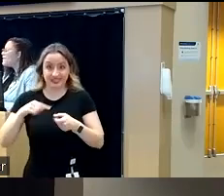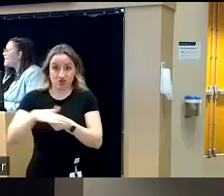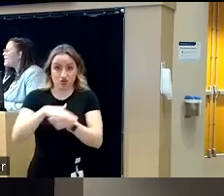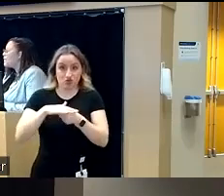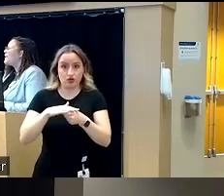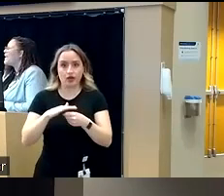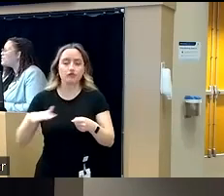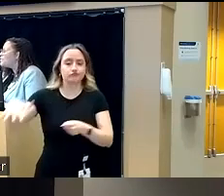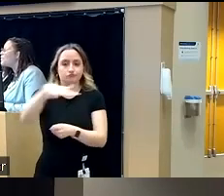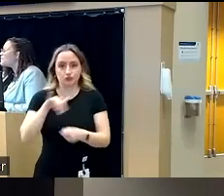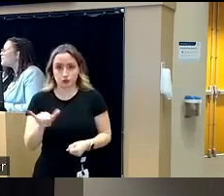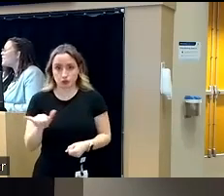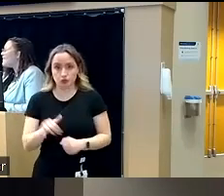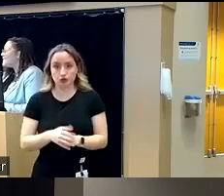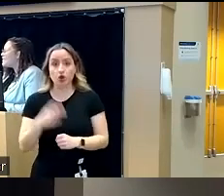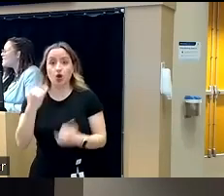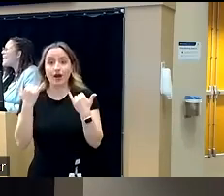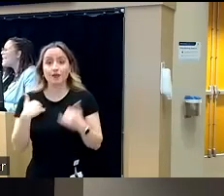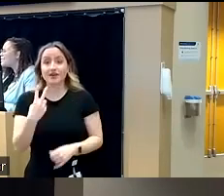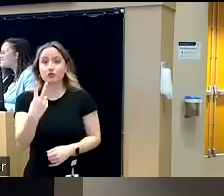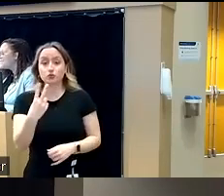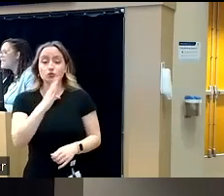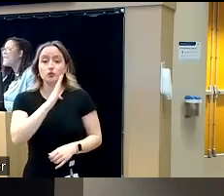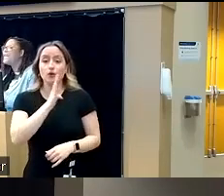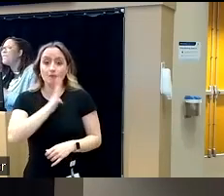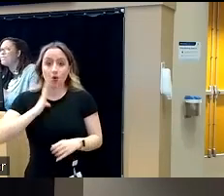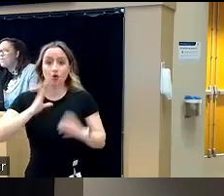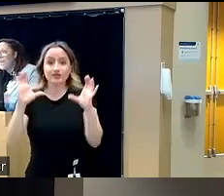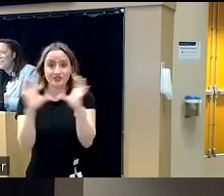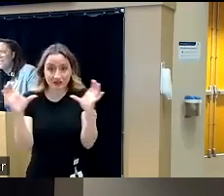as currently we only have two board certified addiction psychiatrists in Monroe